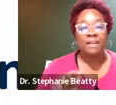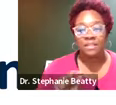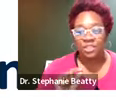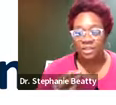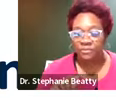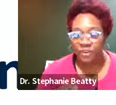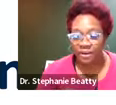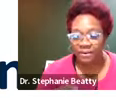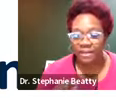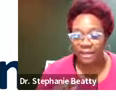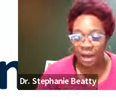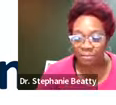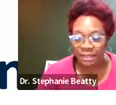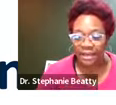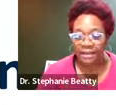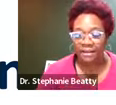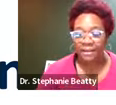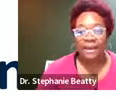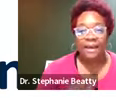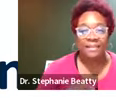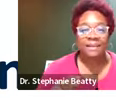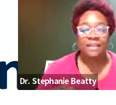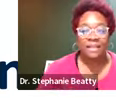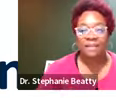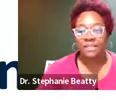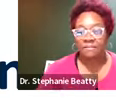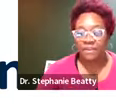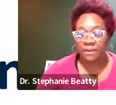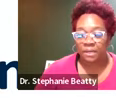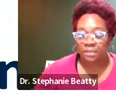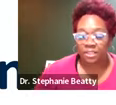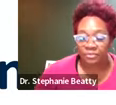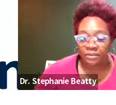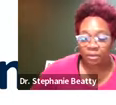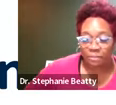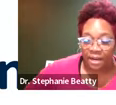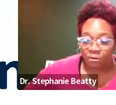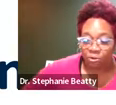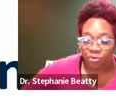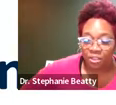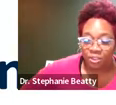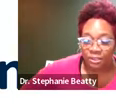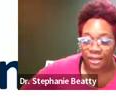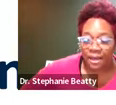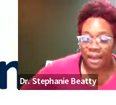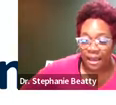English is very complicated. ASL and English have very different grammatical structures